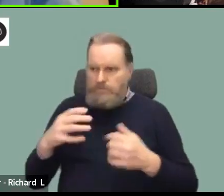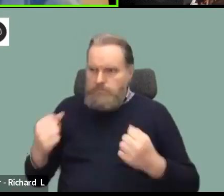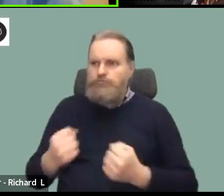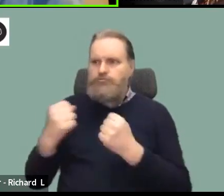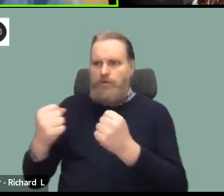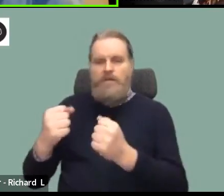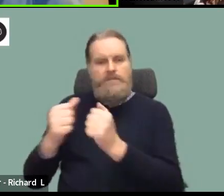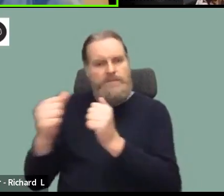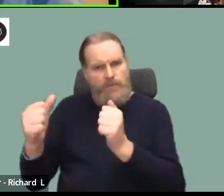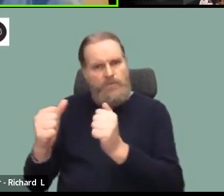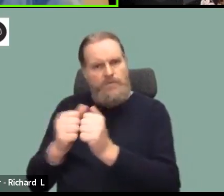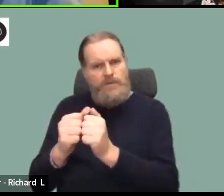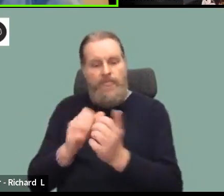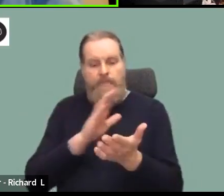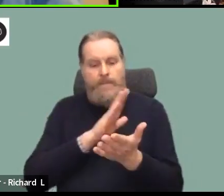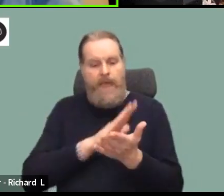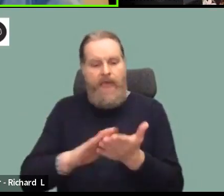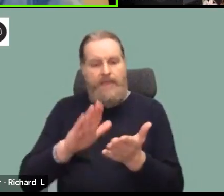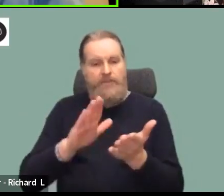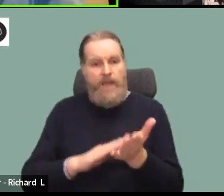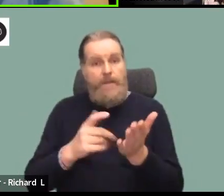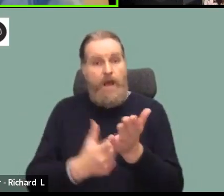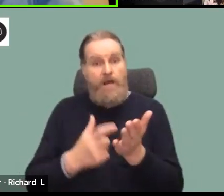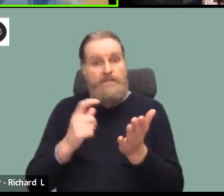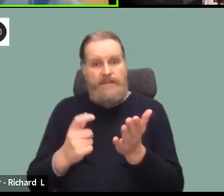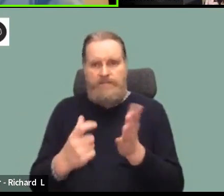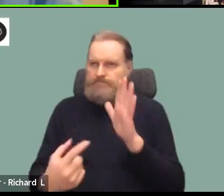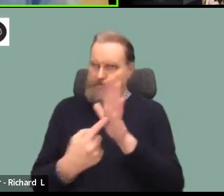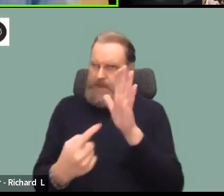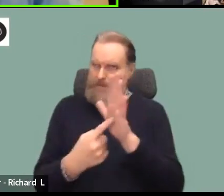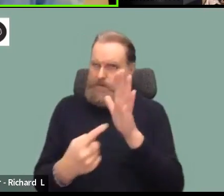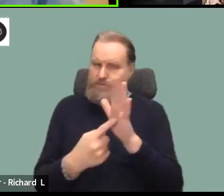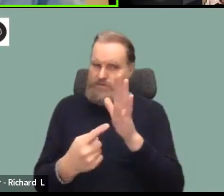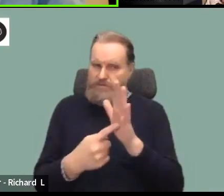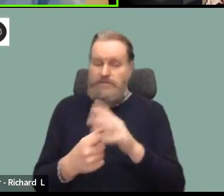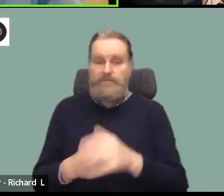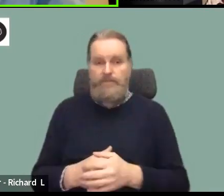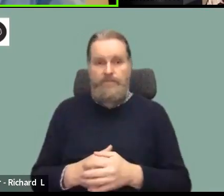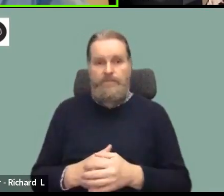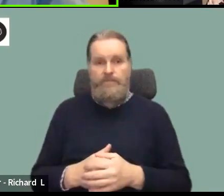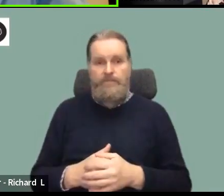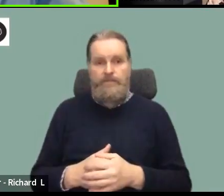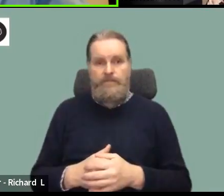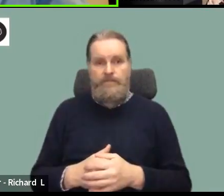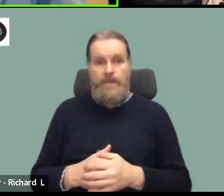to the dispute. But if you're in one of those